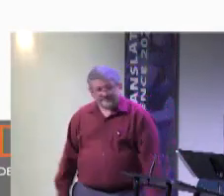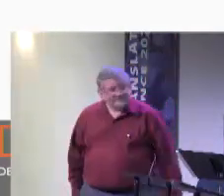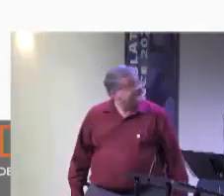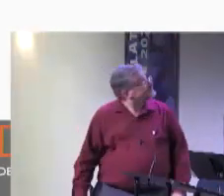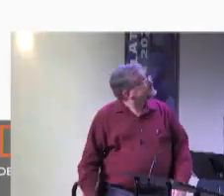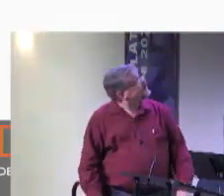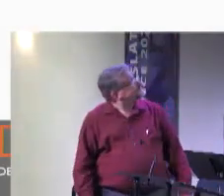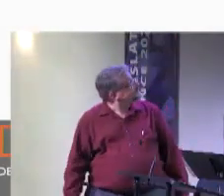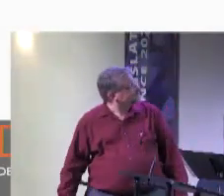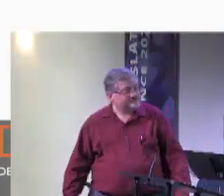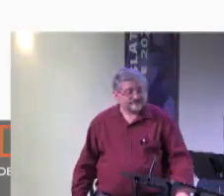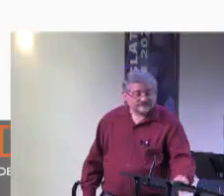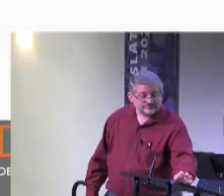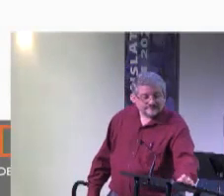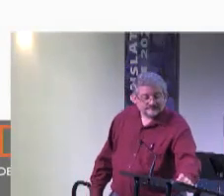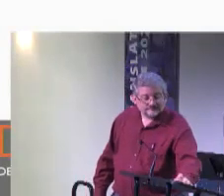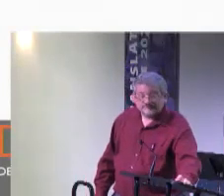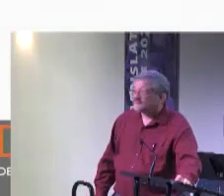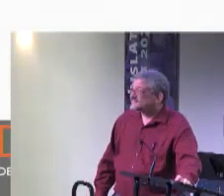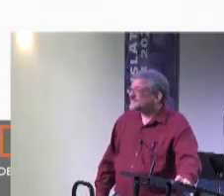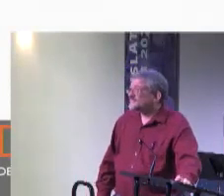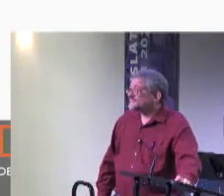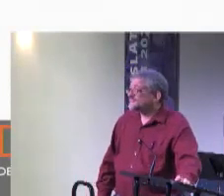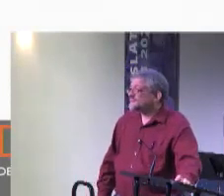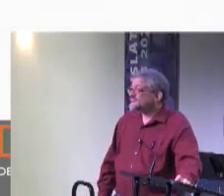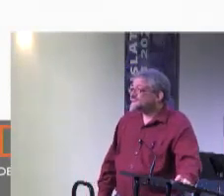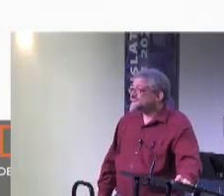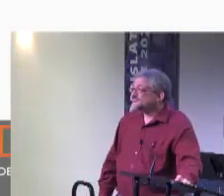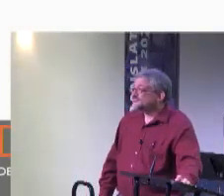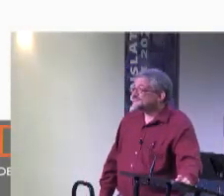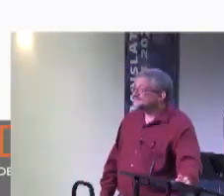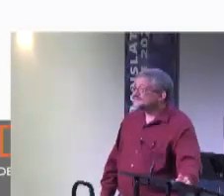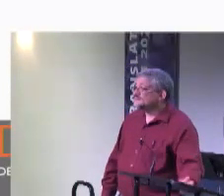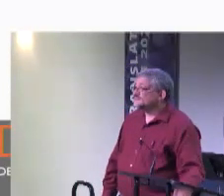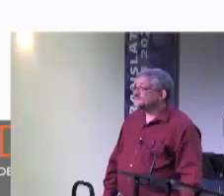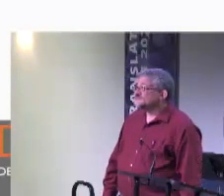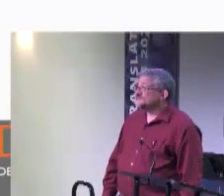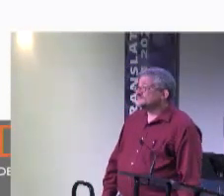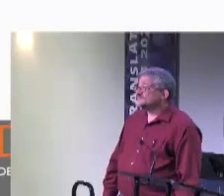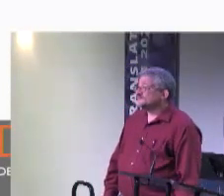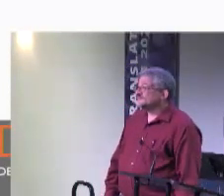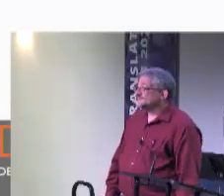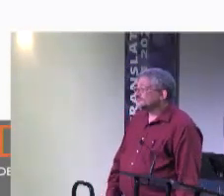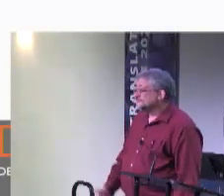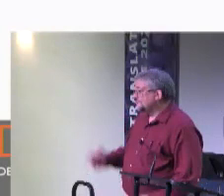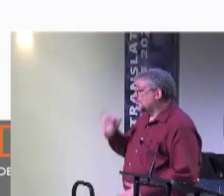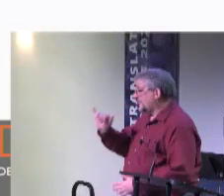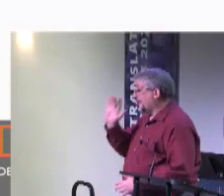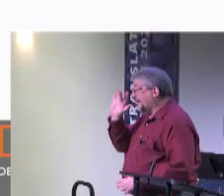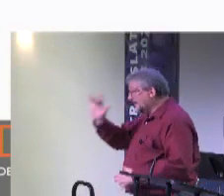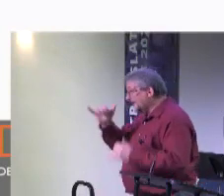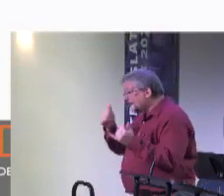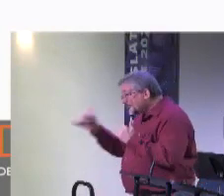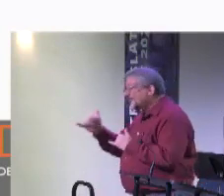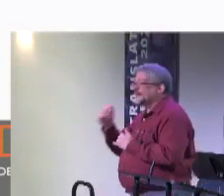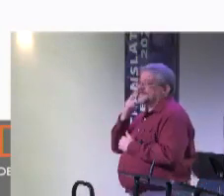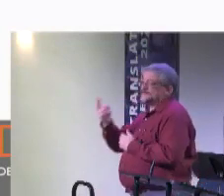By a previous translator or a signer.